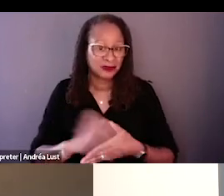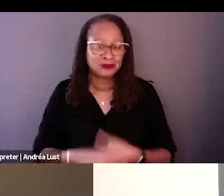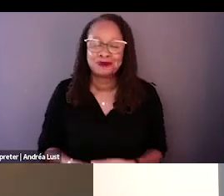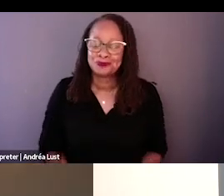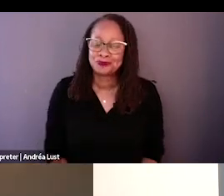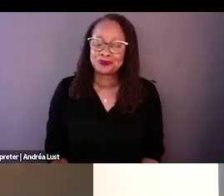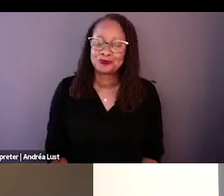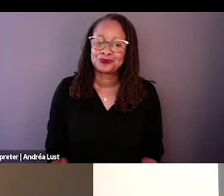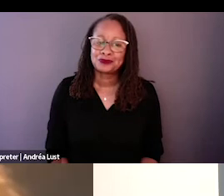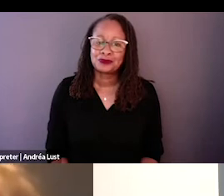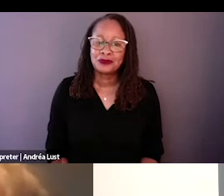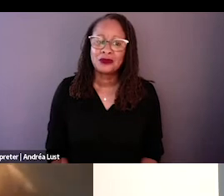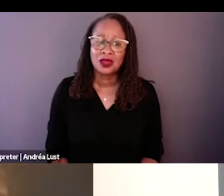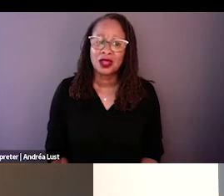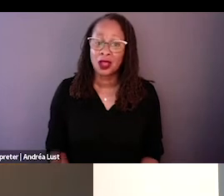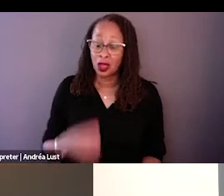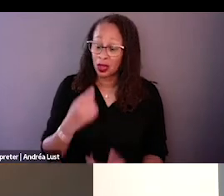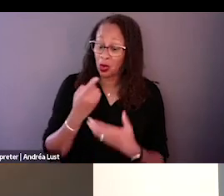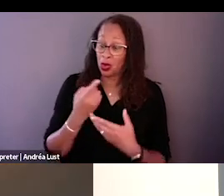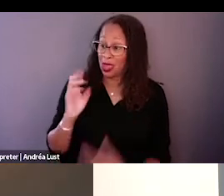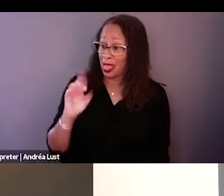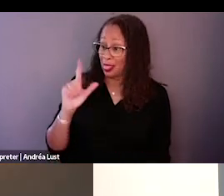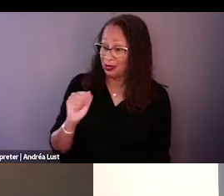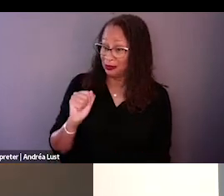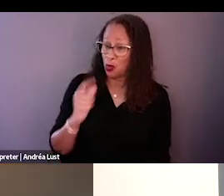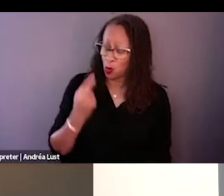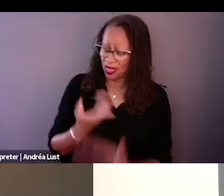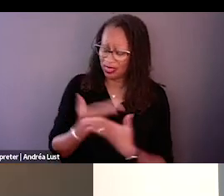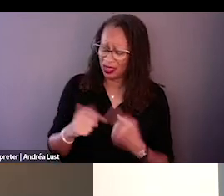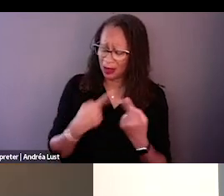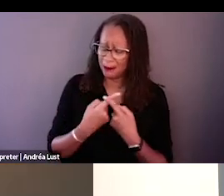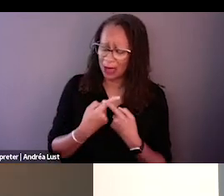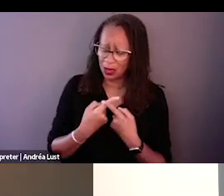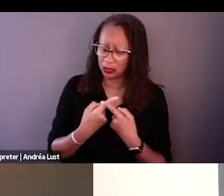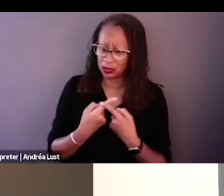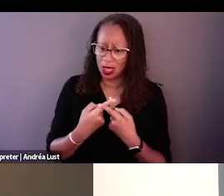Ella Taylor: I see. Again, extraordinary.